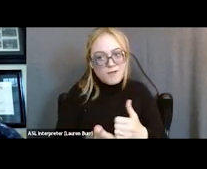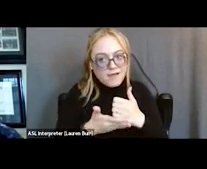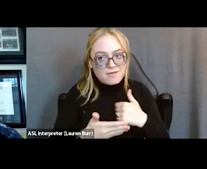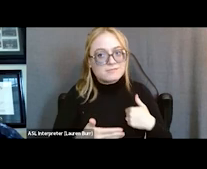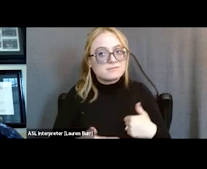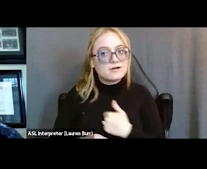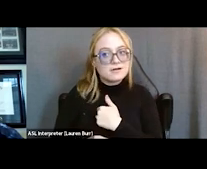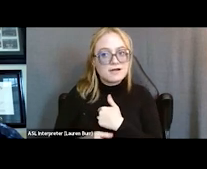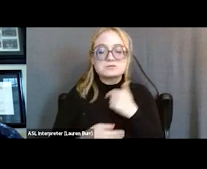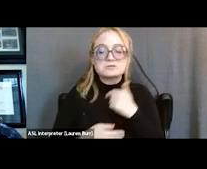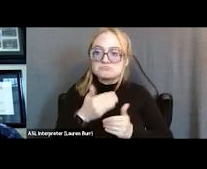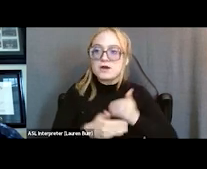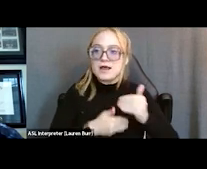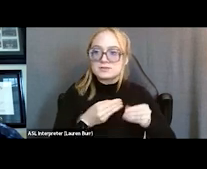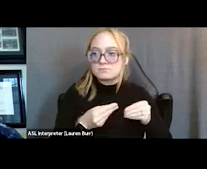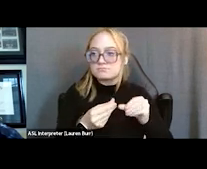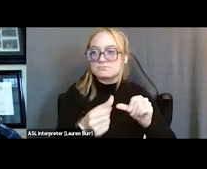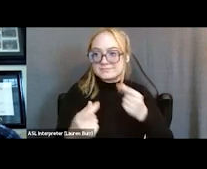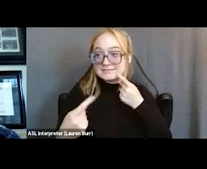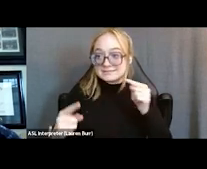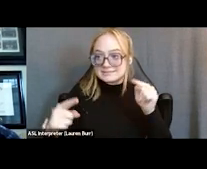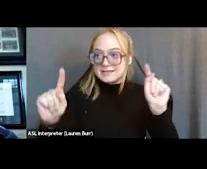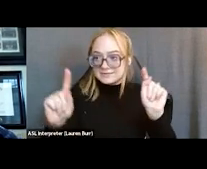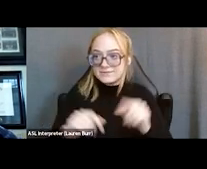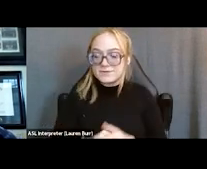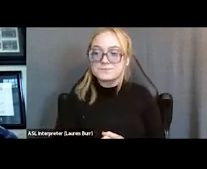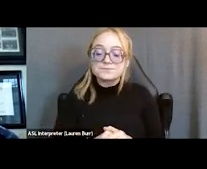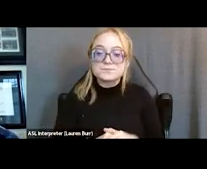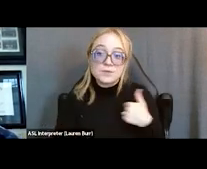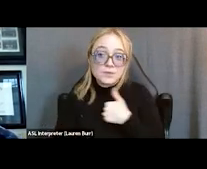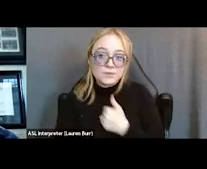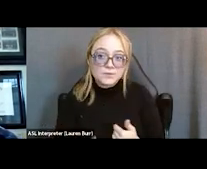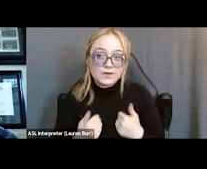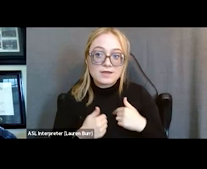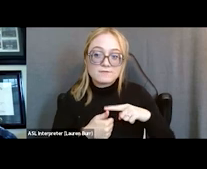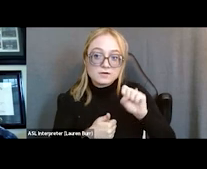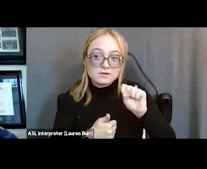you know, process very successful. And that is that we have SOAR liaisons also